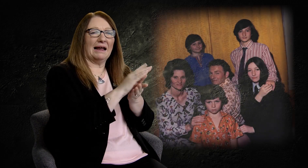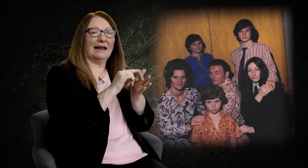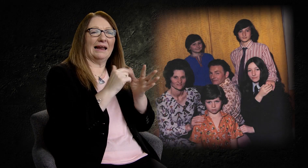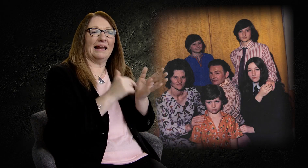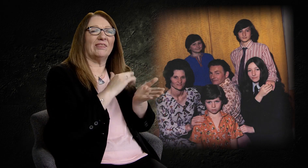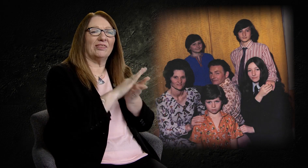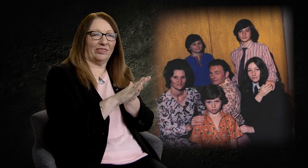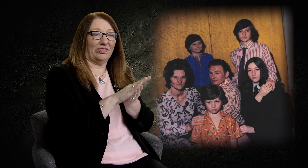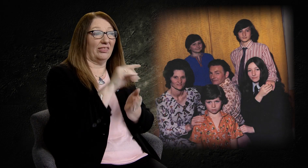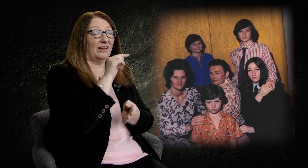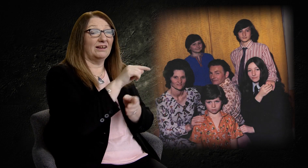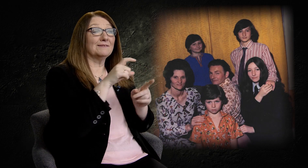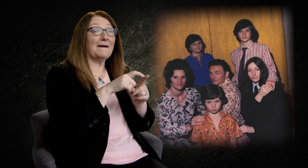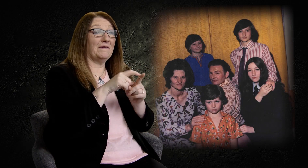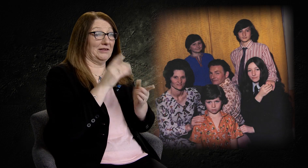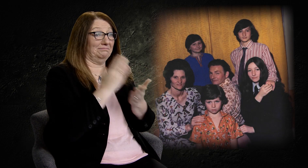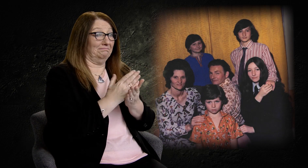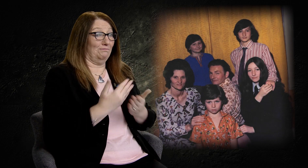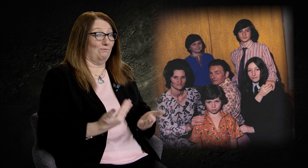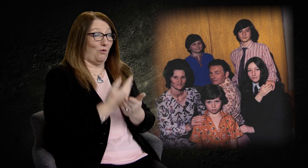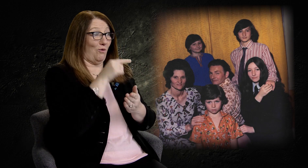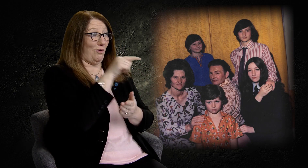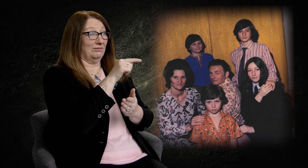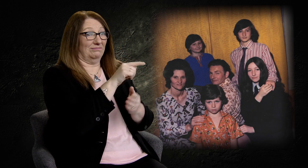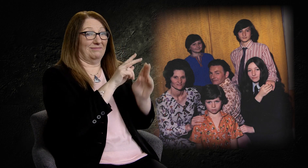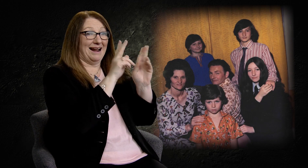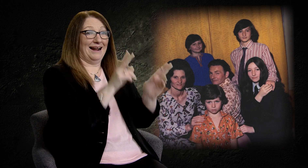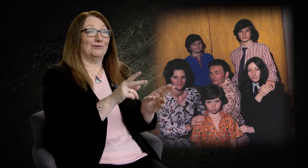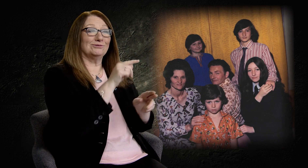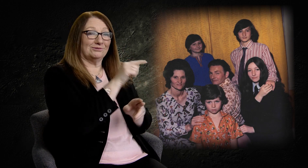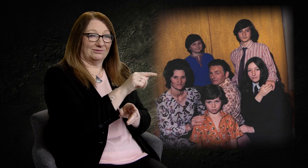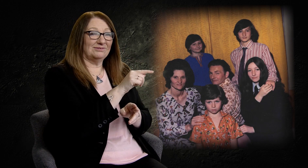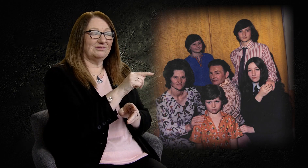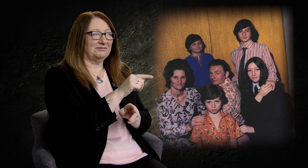and it was in that house where David was born.